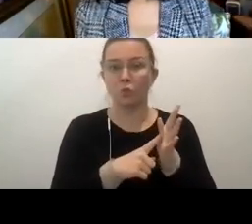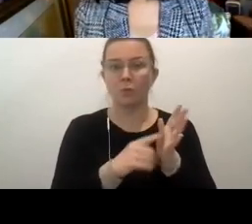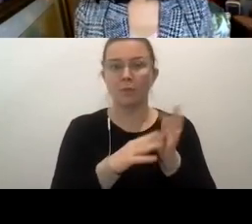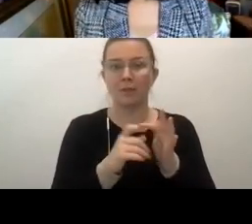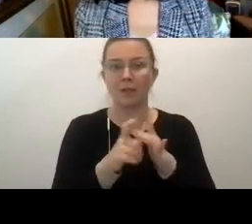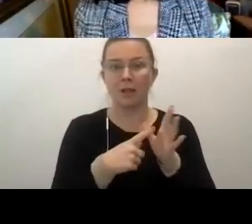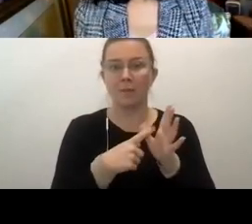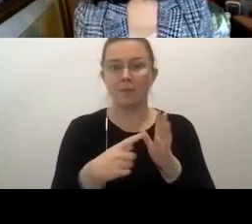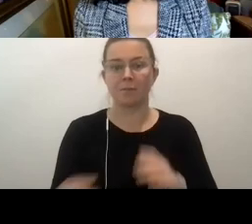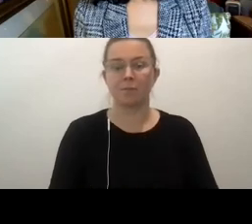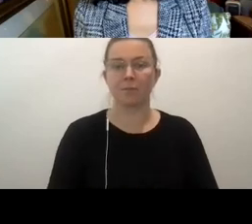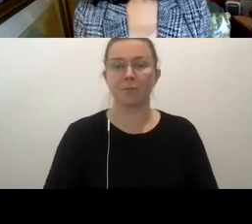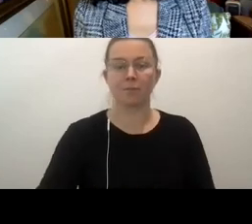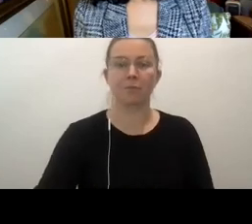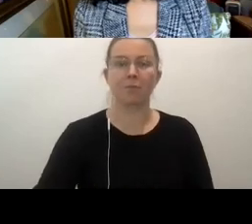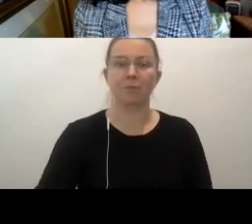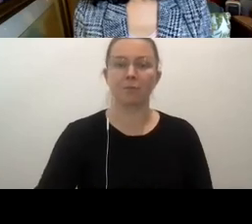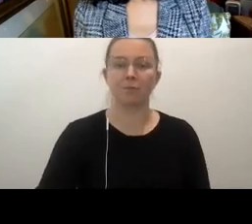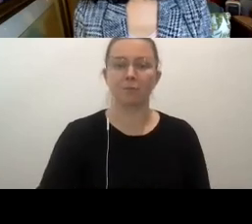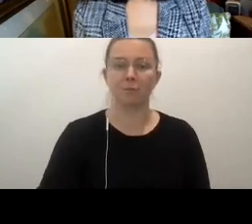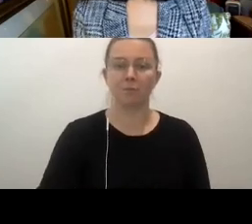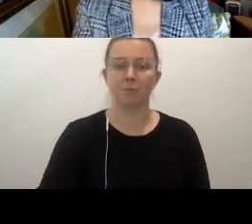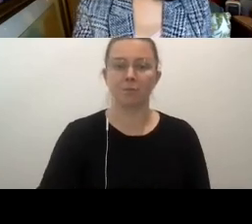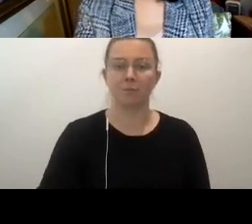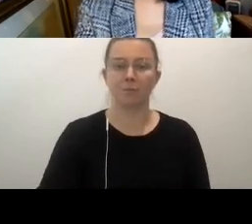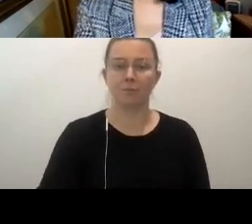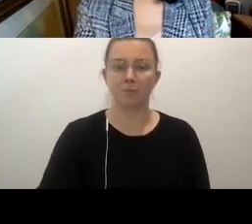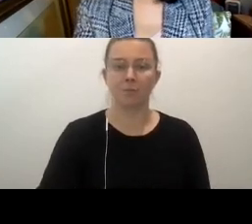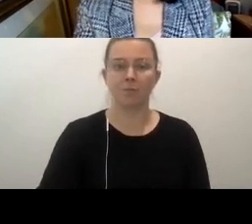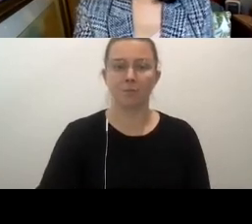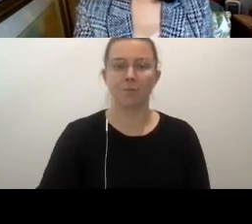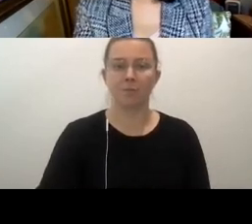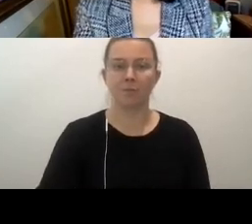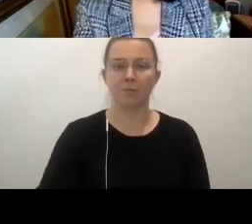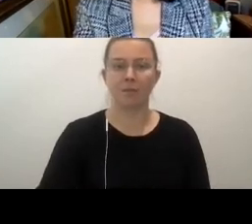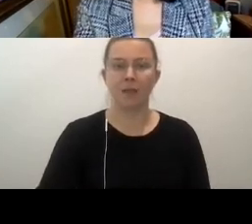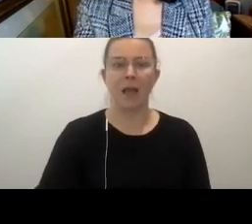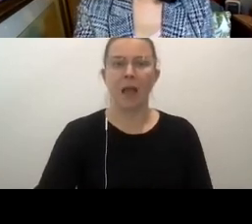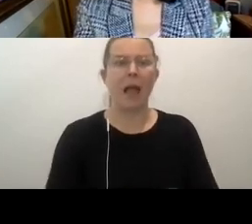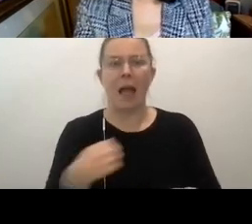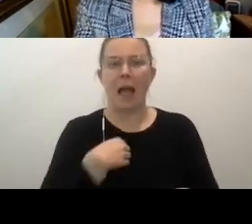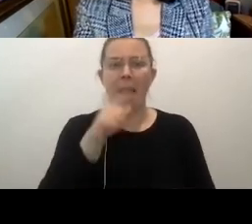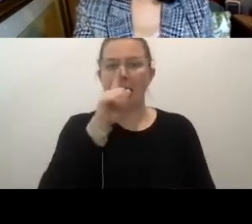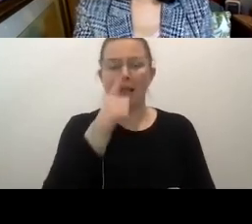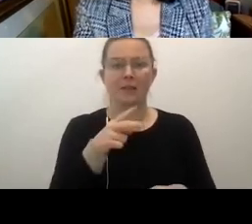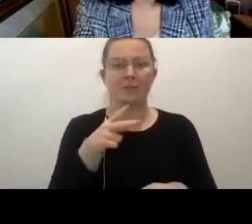Nope. Well, I'll post it soon when I finish speaking because I can't seem to multitask.